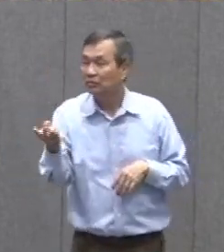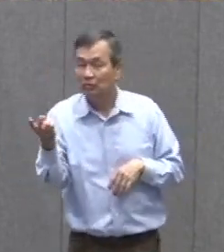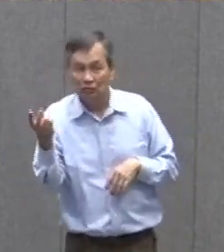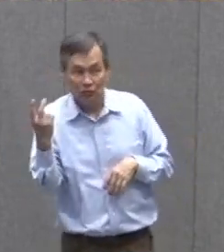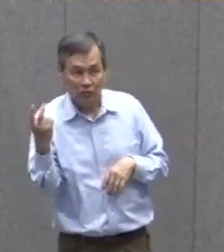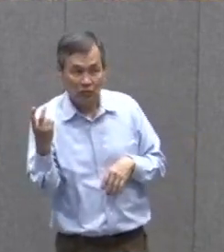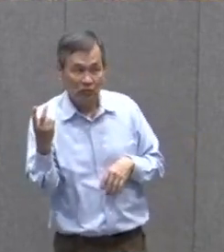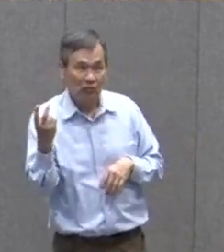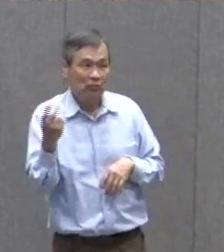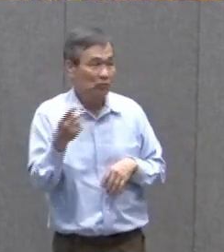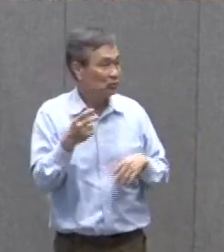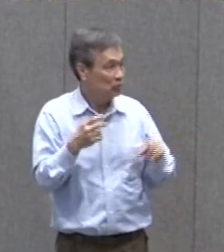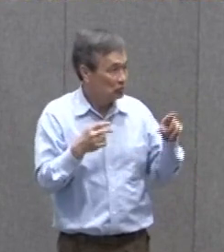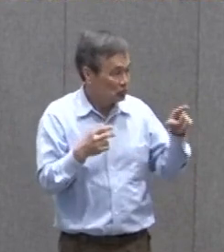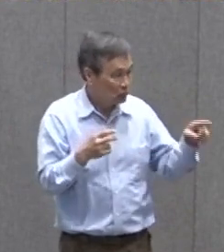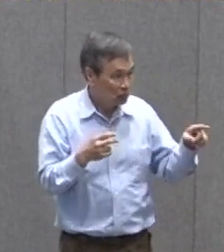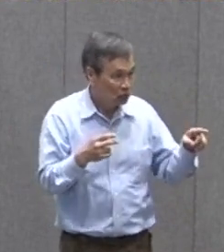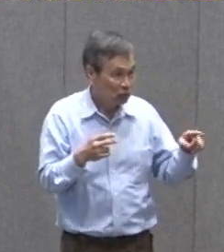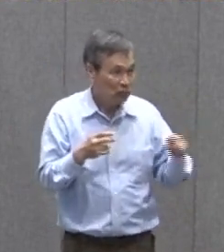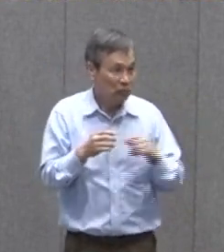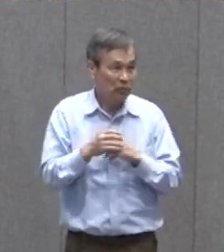He also sees two kittens.